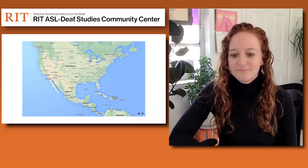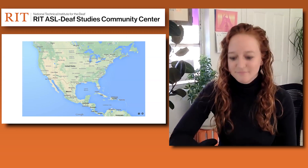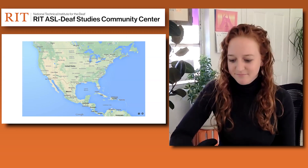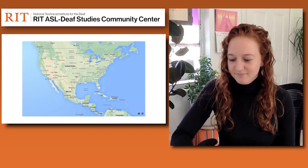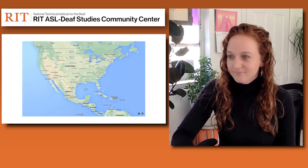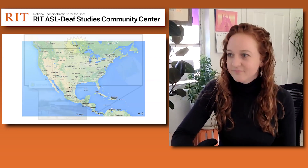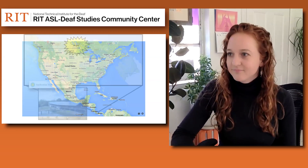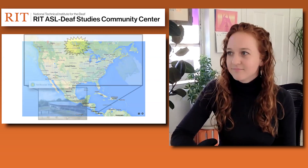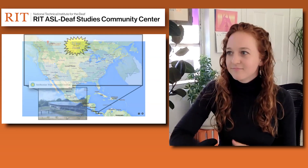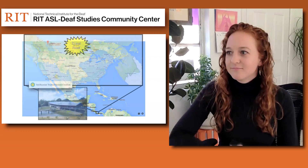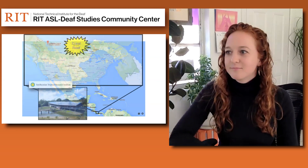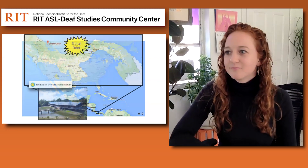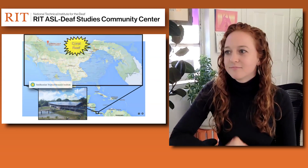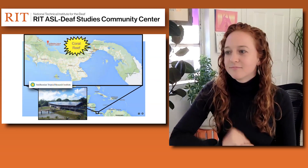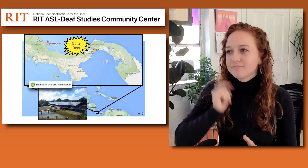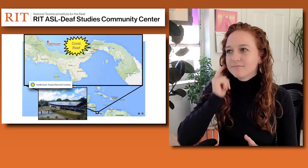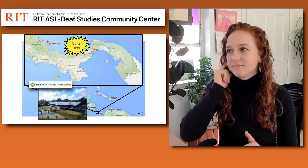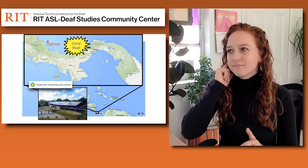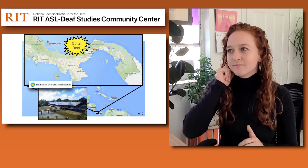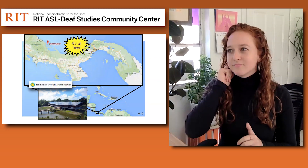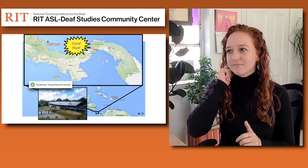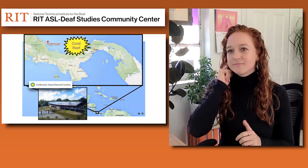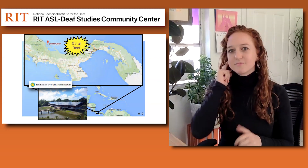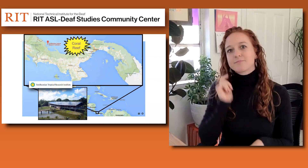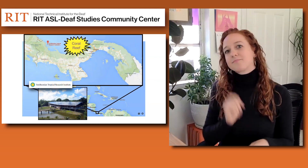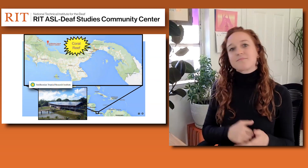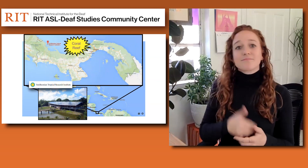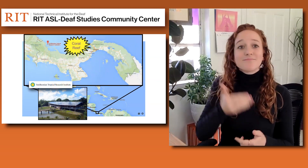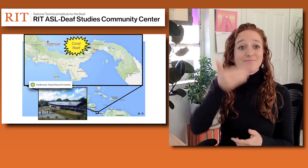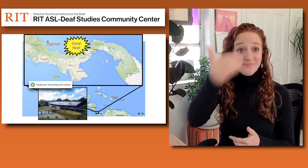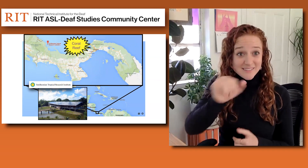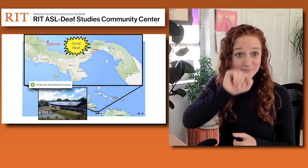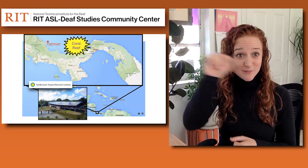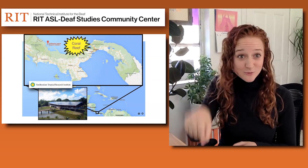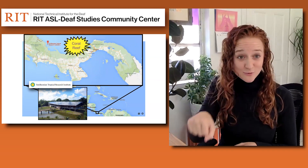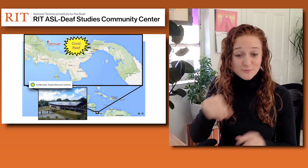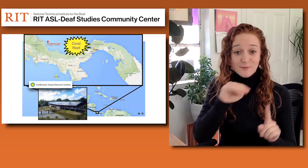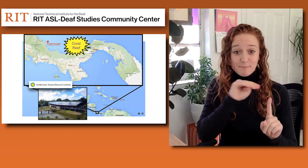information to them or them dictating information to me.